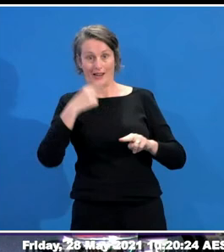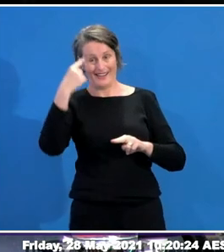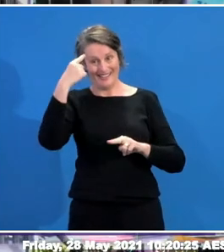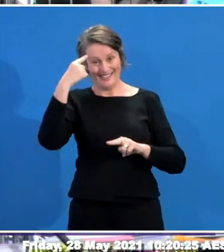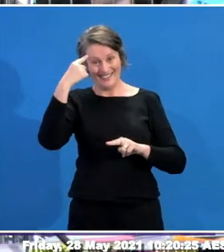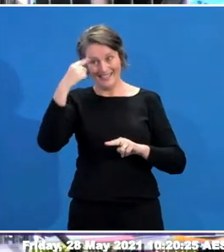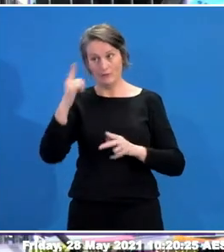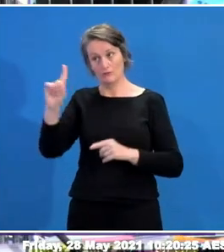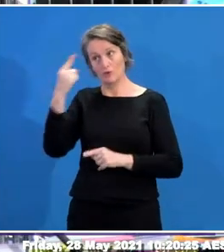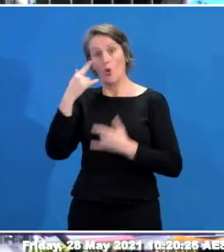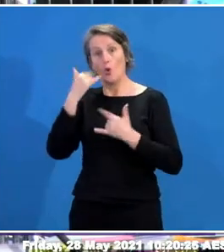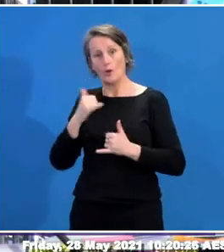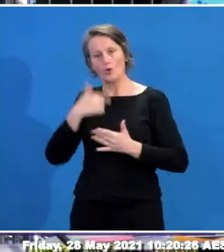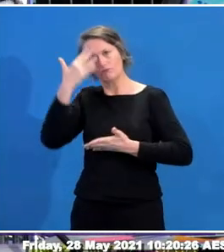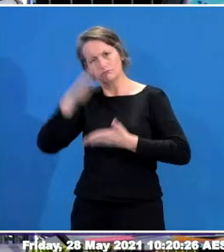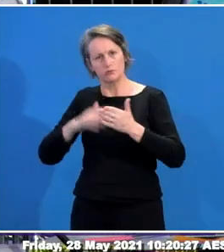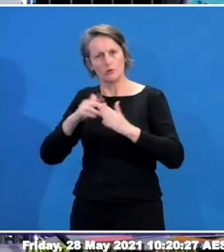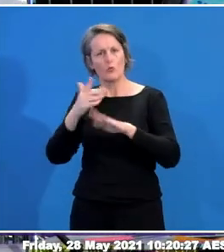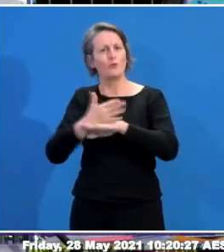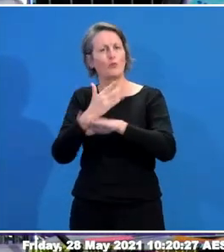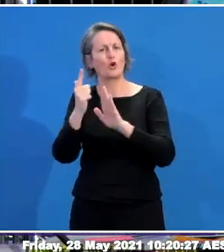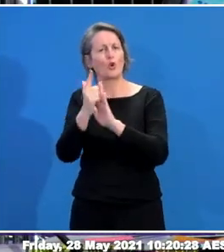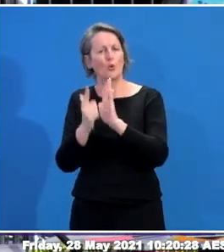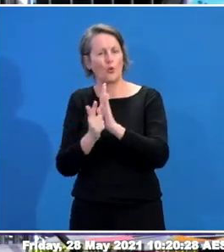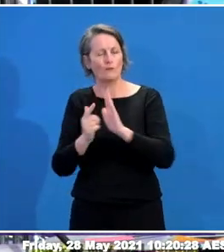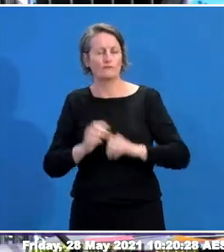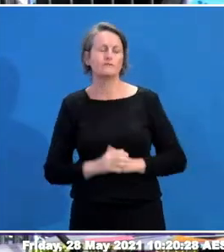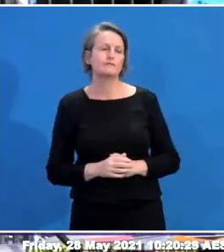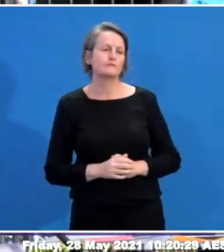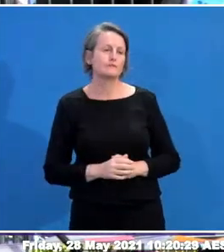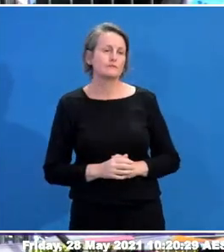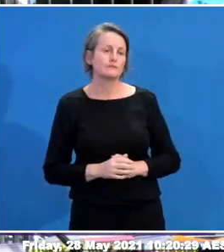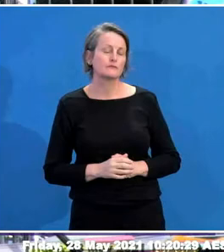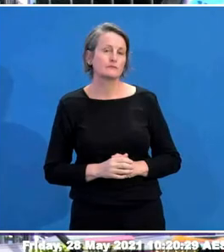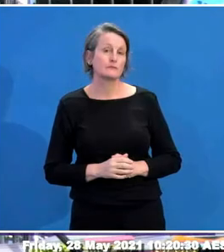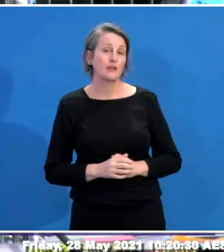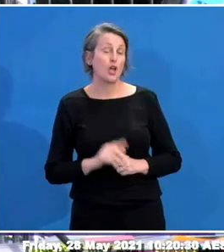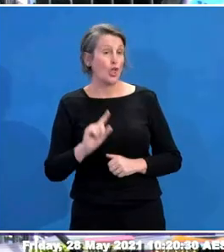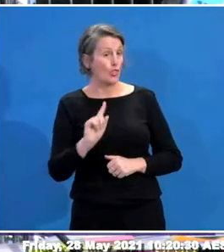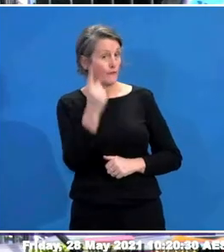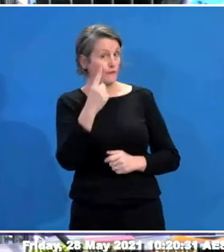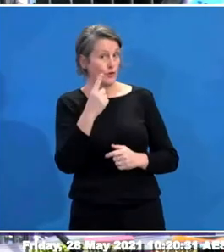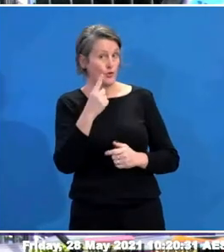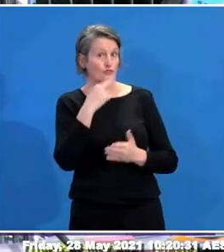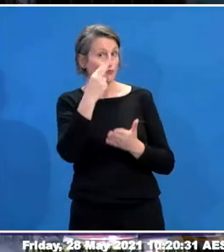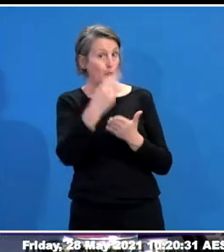The first report was not prepared through the engagement of the lawyers, isn't that right?